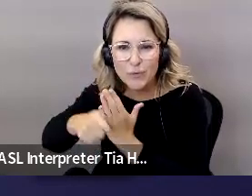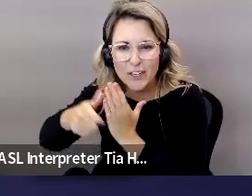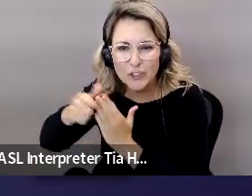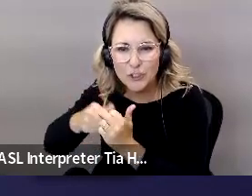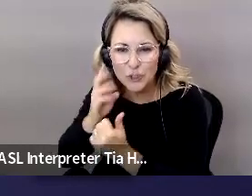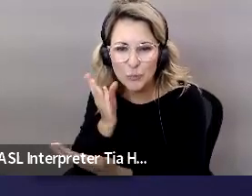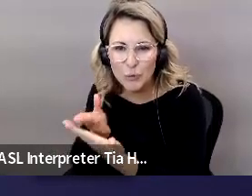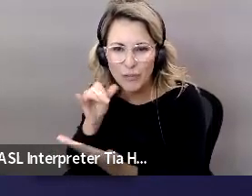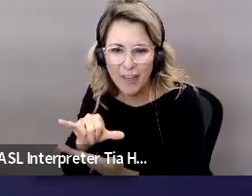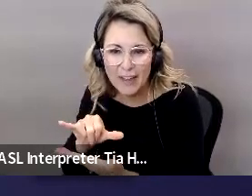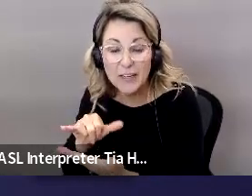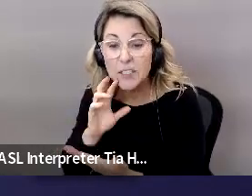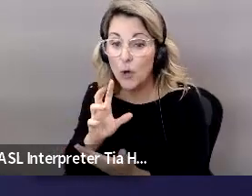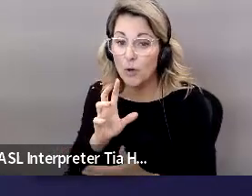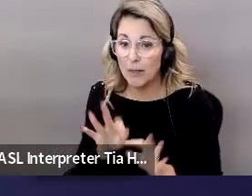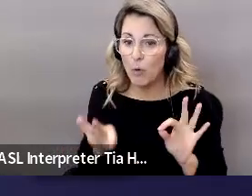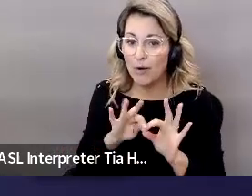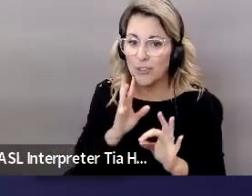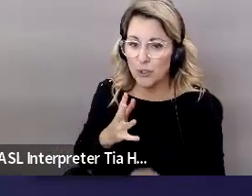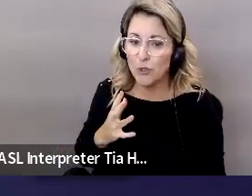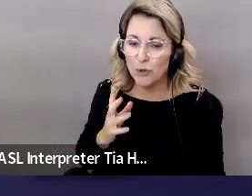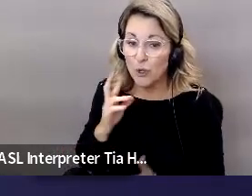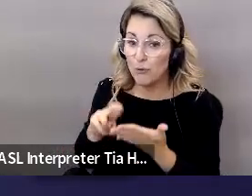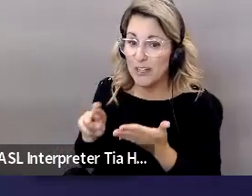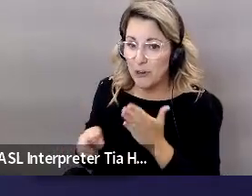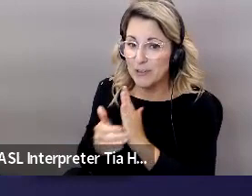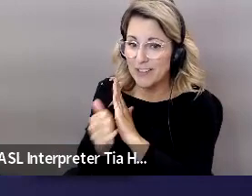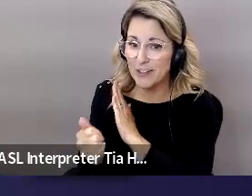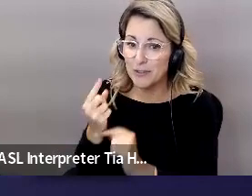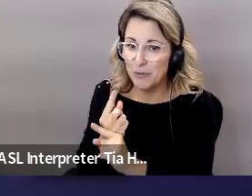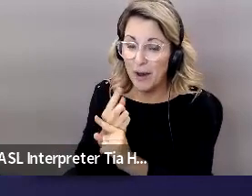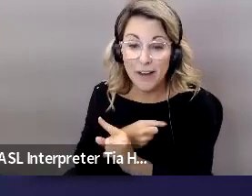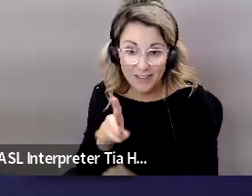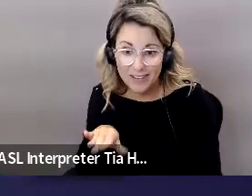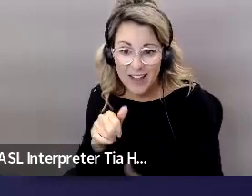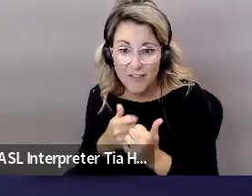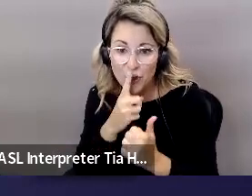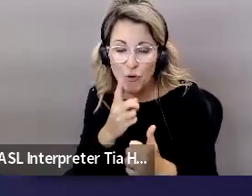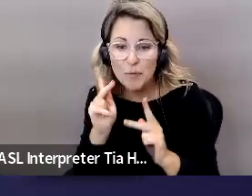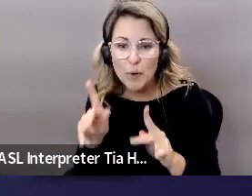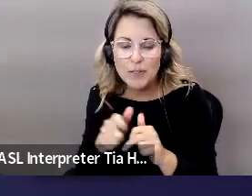to use your research skills. So, this is one of the sections if you're someone who has an advanced